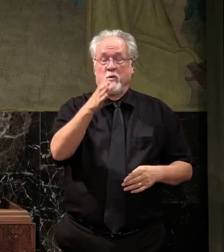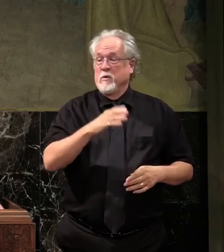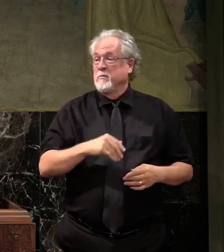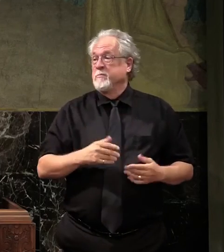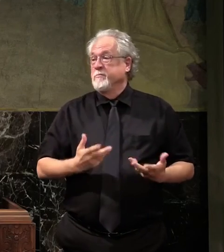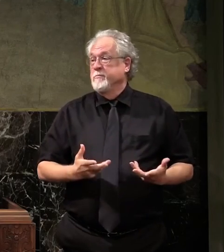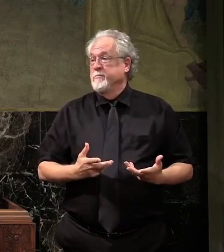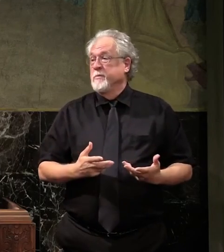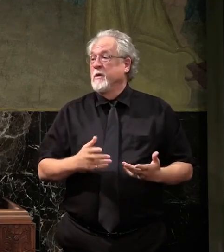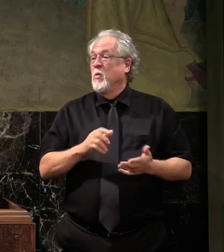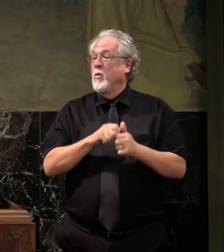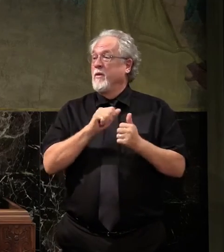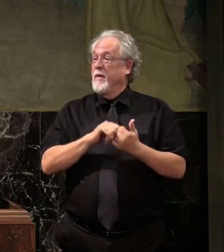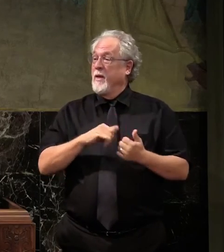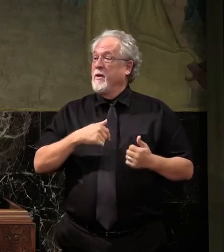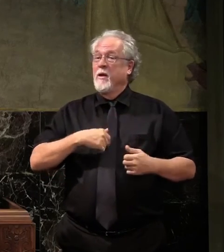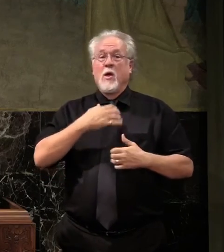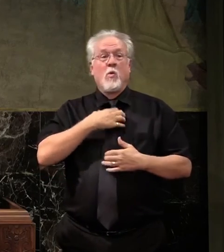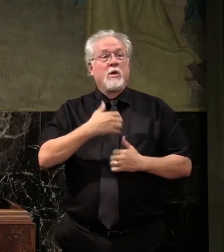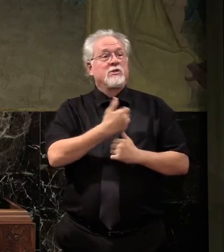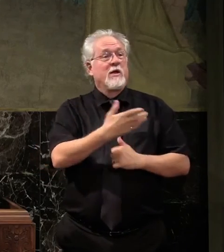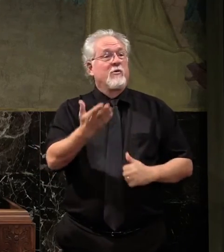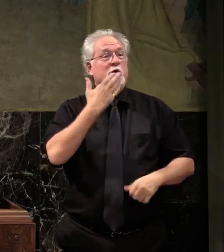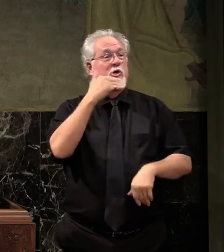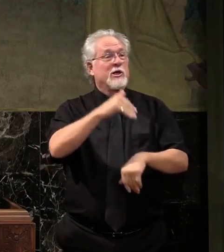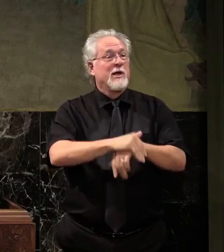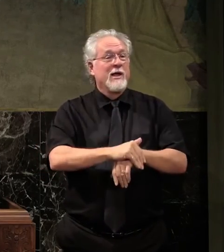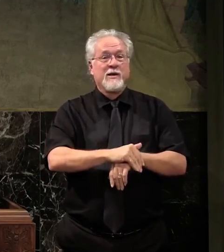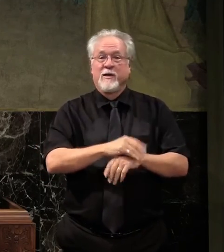So with that I want to wish everyone a good night be very careful going home